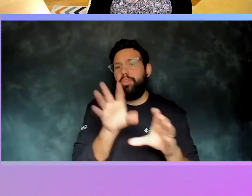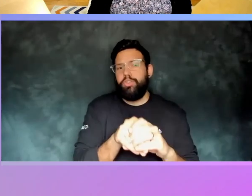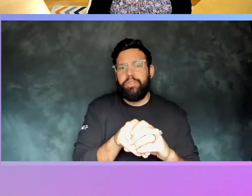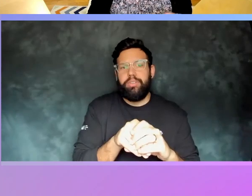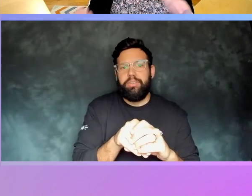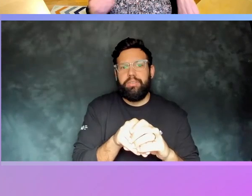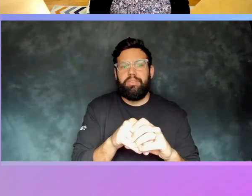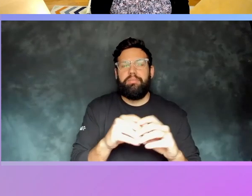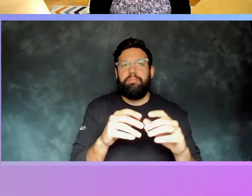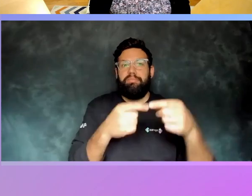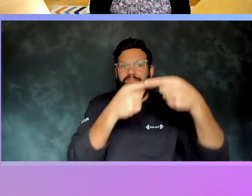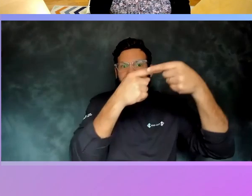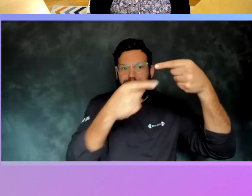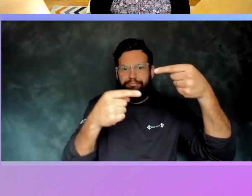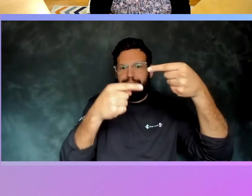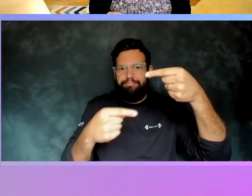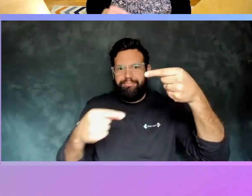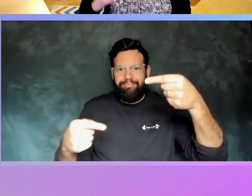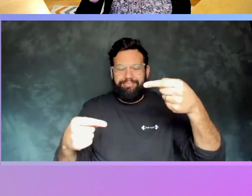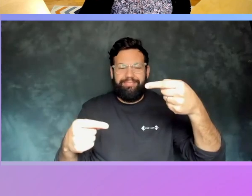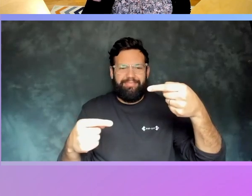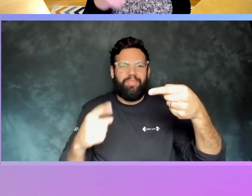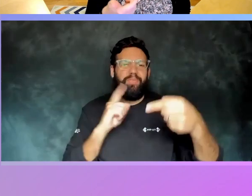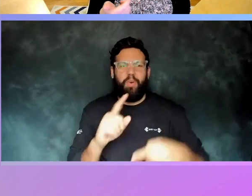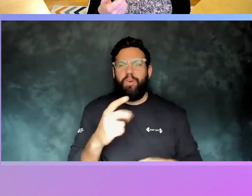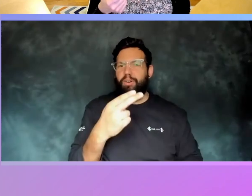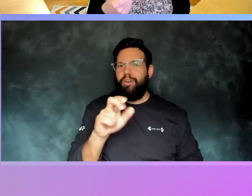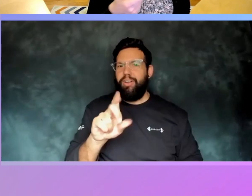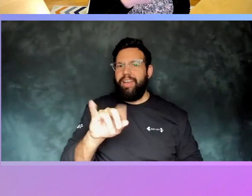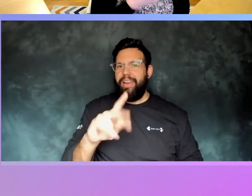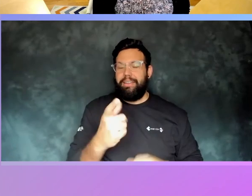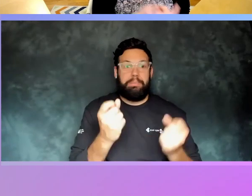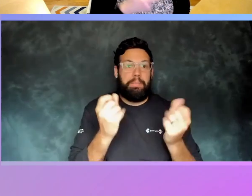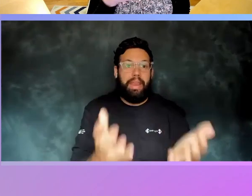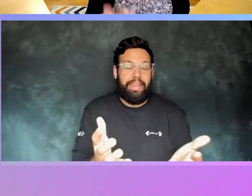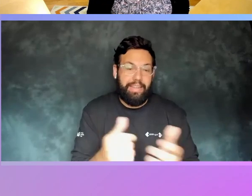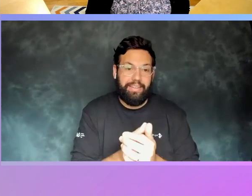headlines, you see an interesting trend. In 2019,